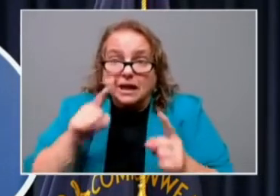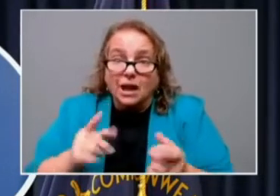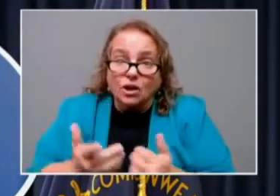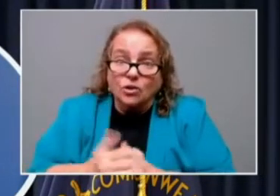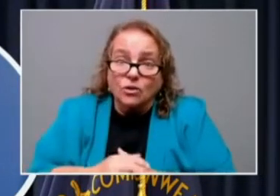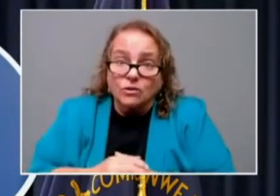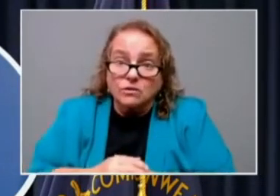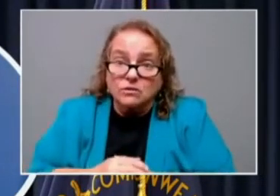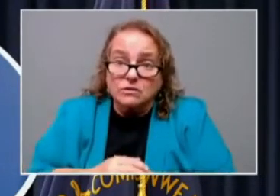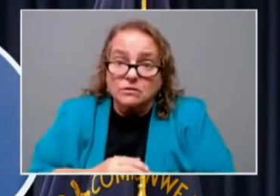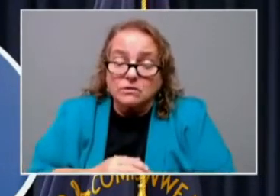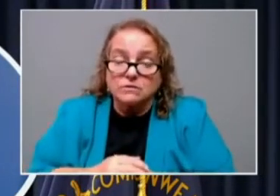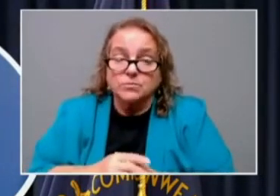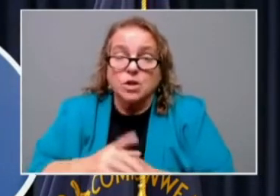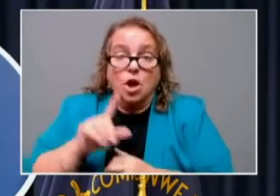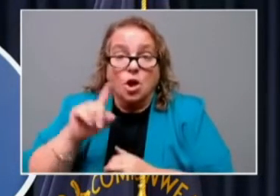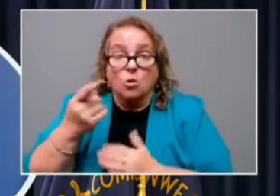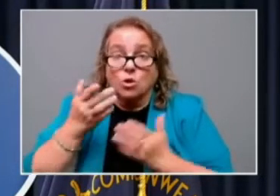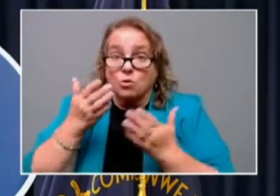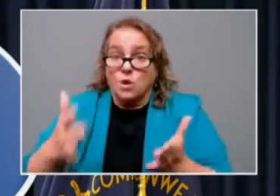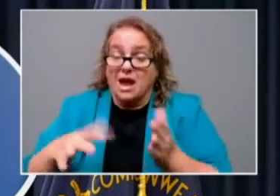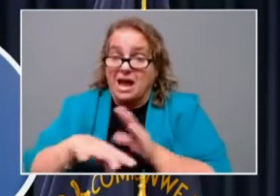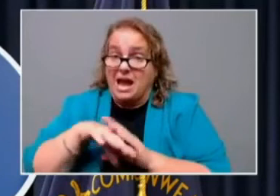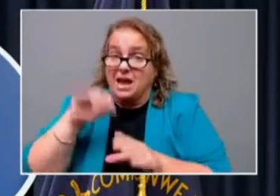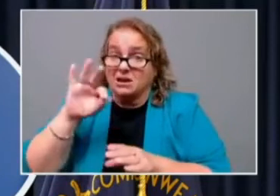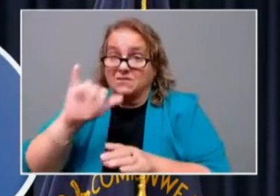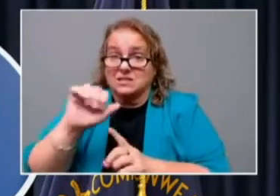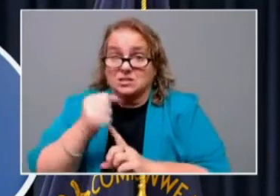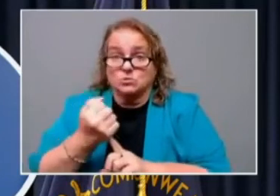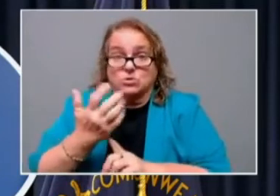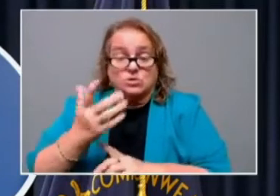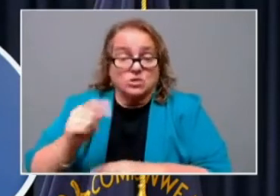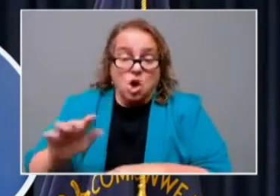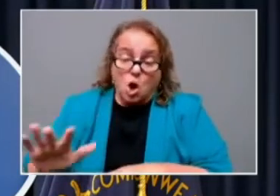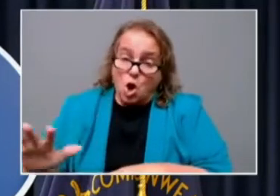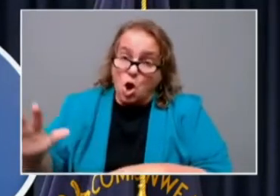vaccination. That means you all have to make that choice to get vaccinated and